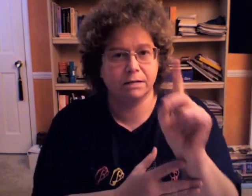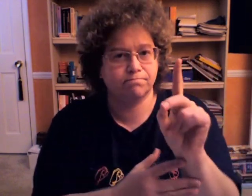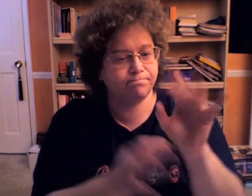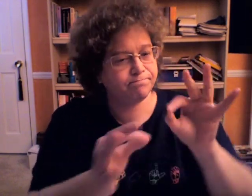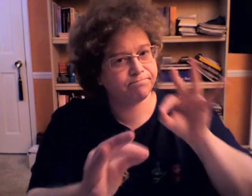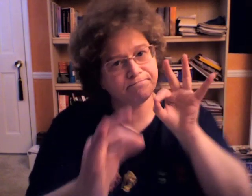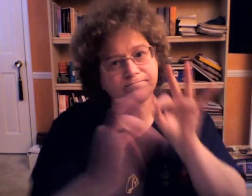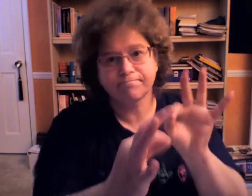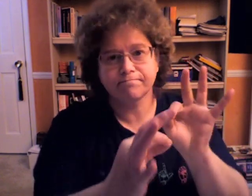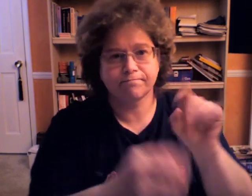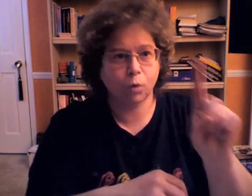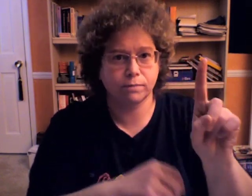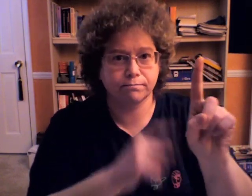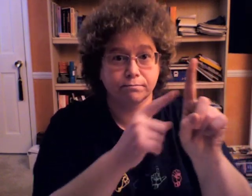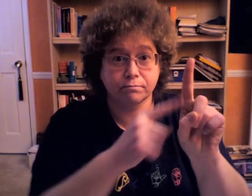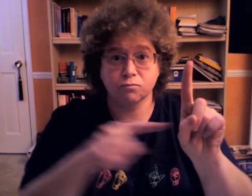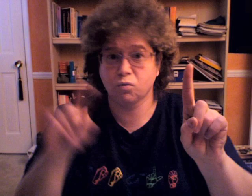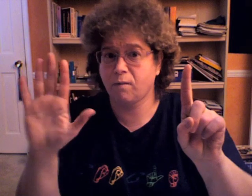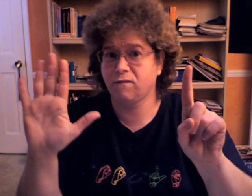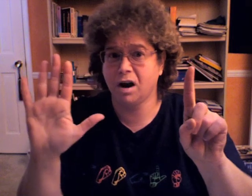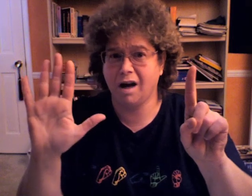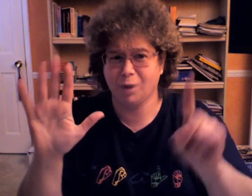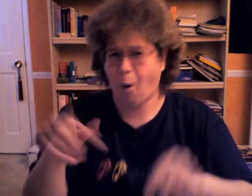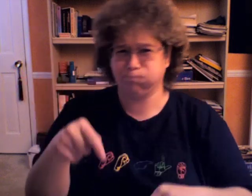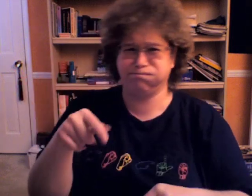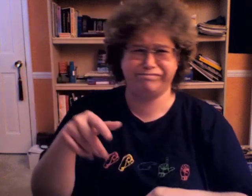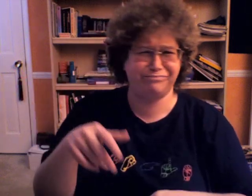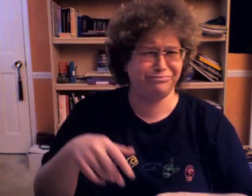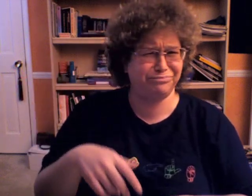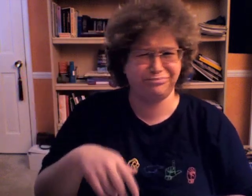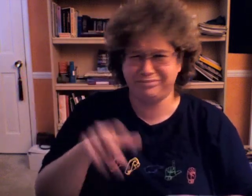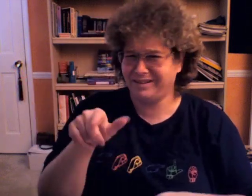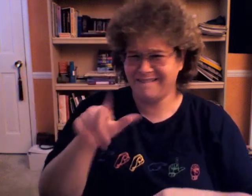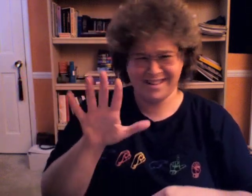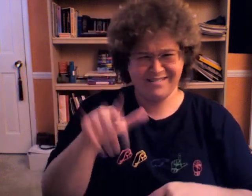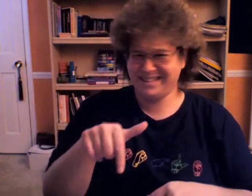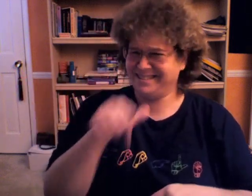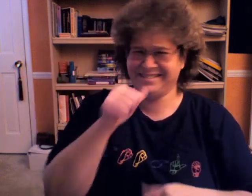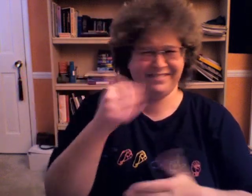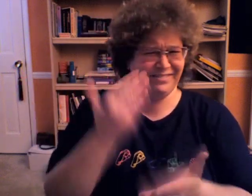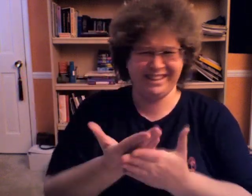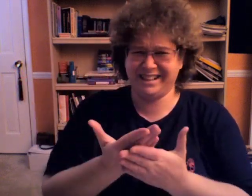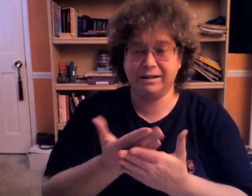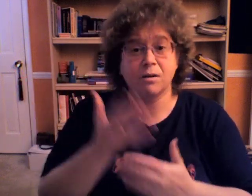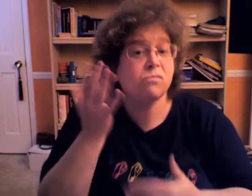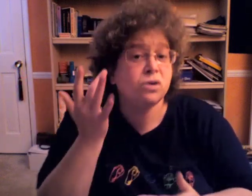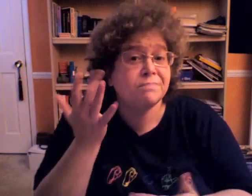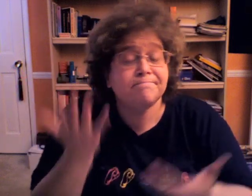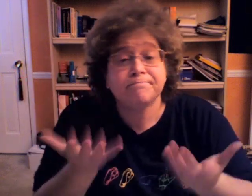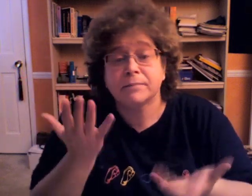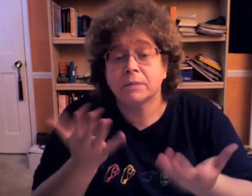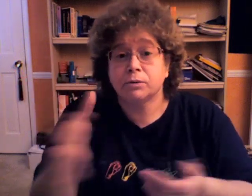were documented. In short, "1" equals valid. "5" on the other hand is the opposite; invalid. The reason for the invalidation